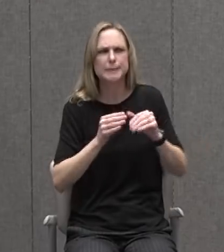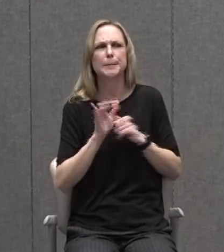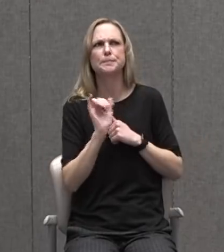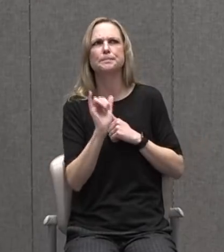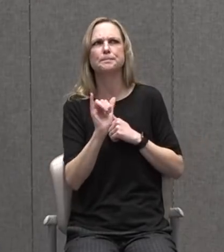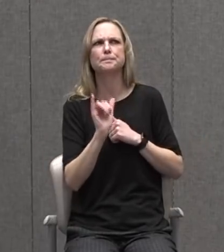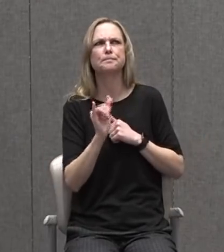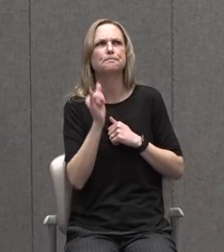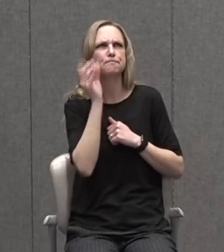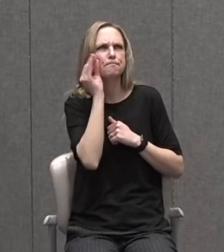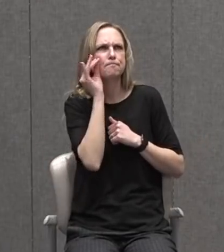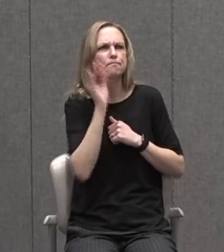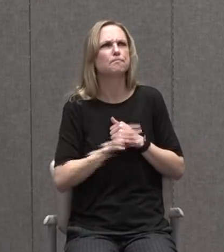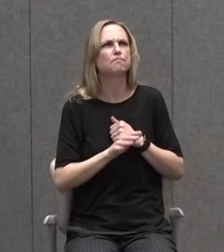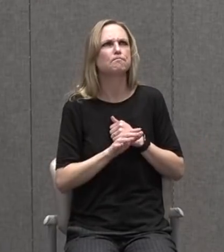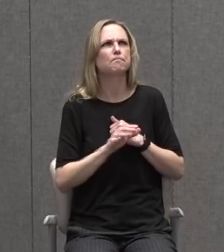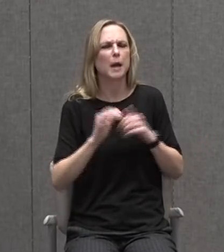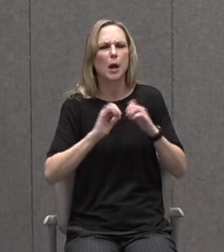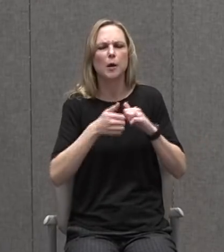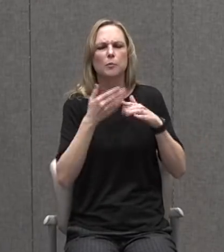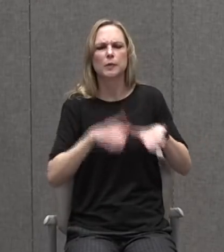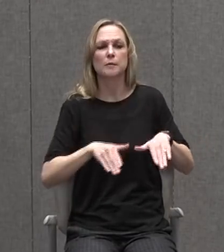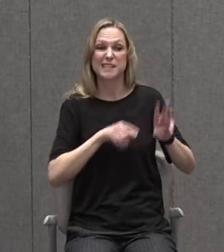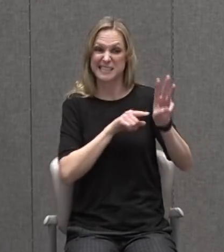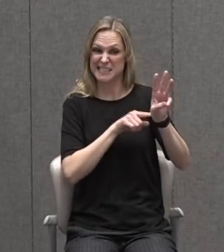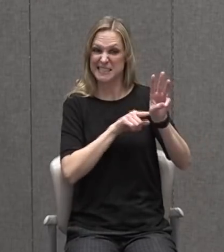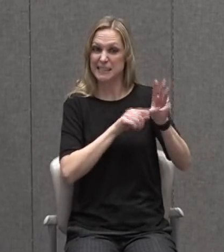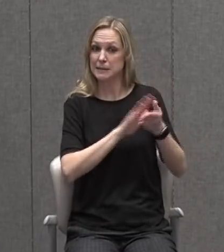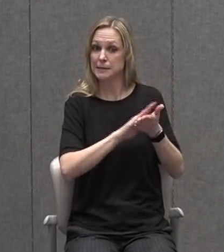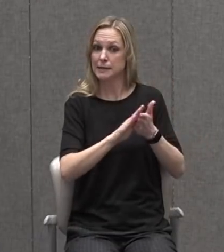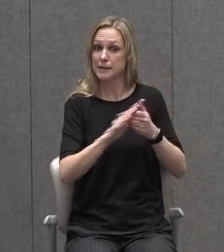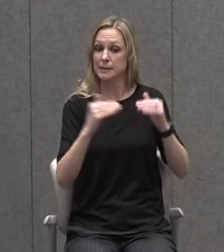isn't the nice even number and I wanted to divide it